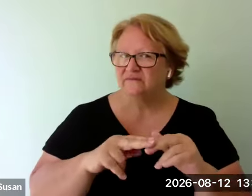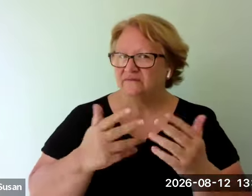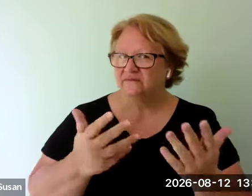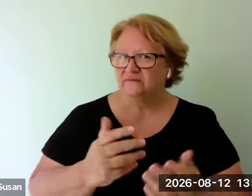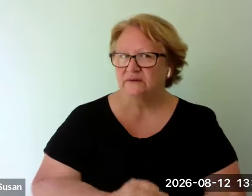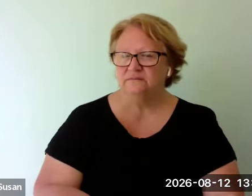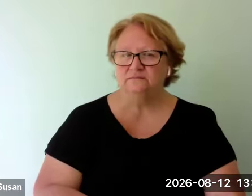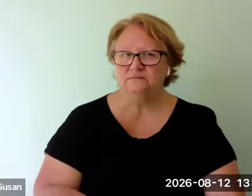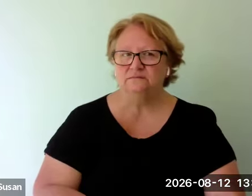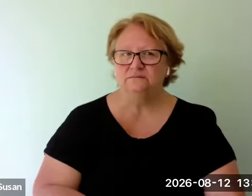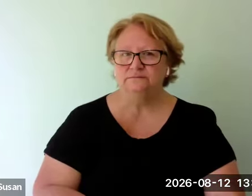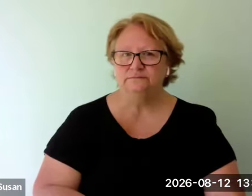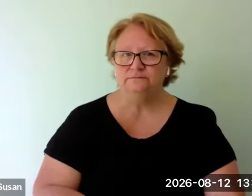this is something that you could potentially note in your